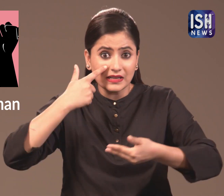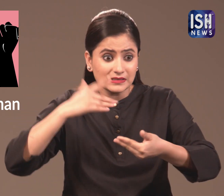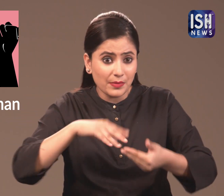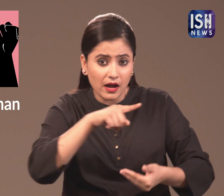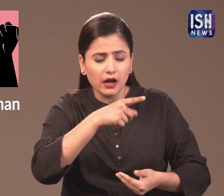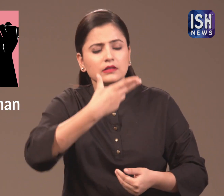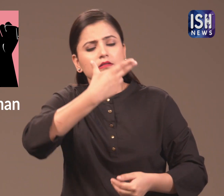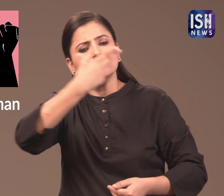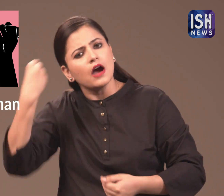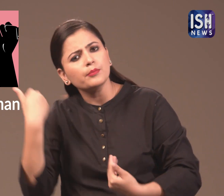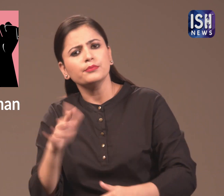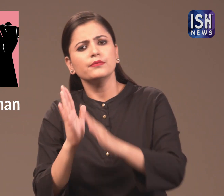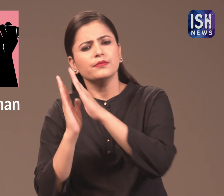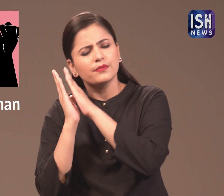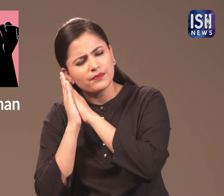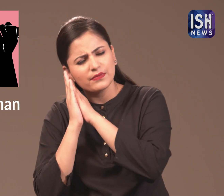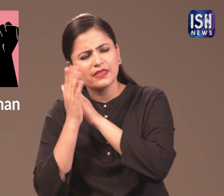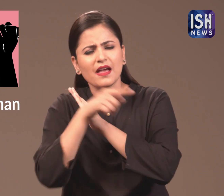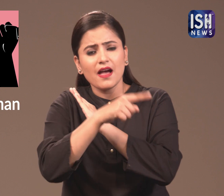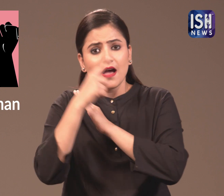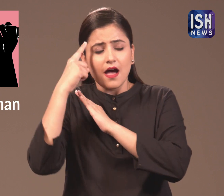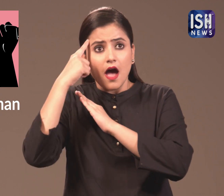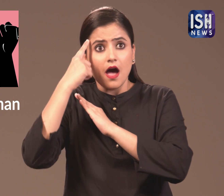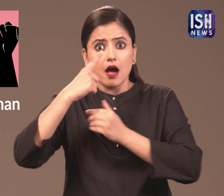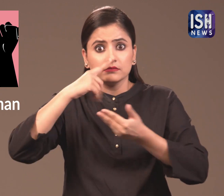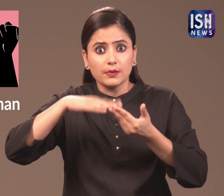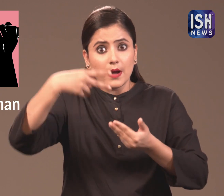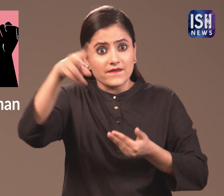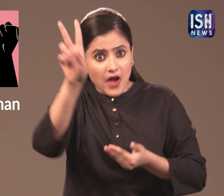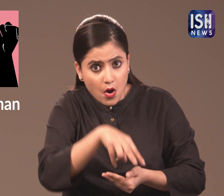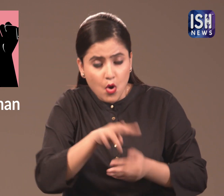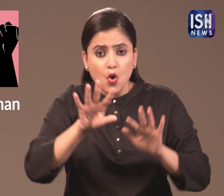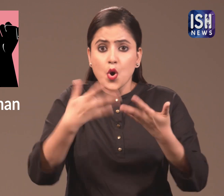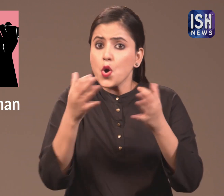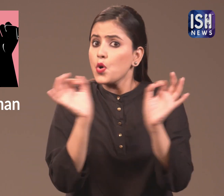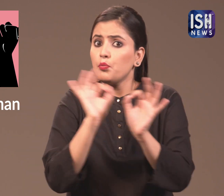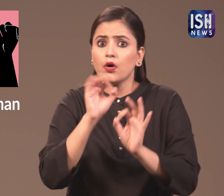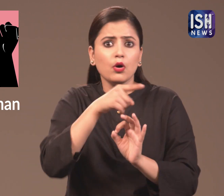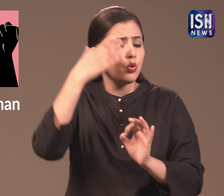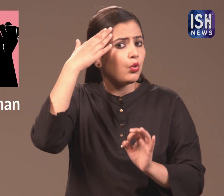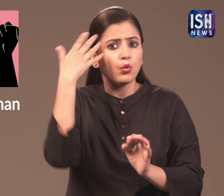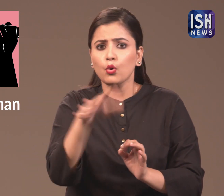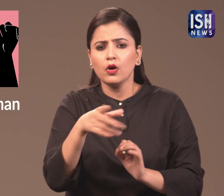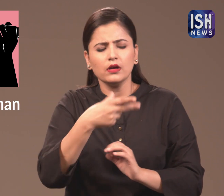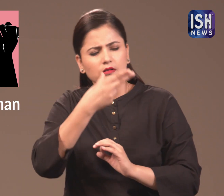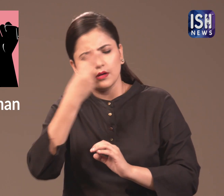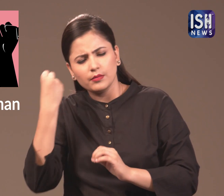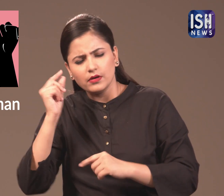He went to sleep and had no idea if his wife came home or not.